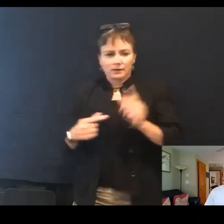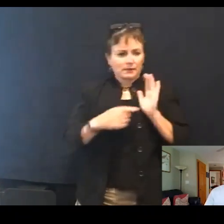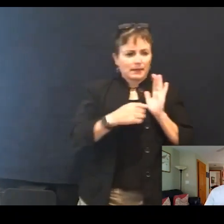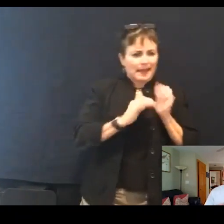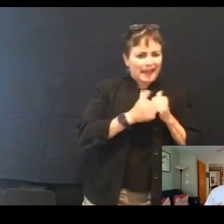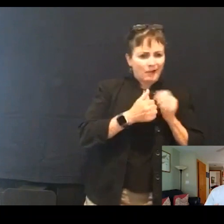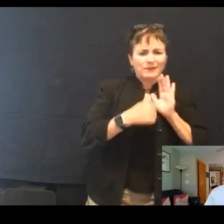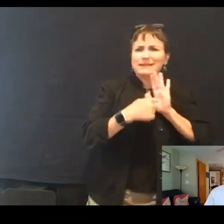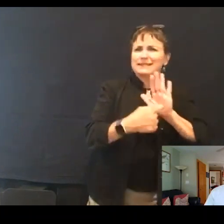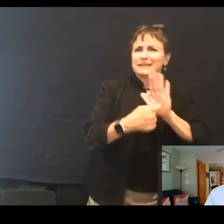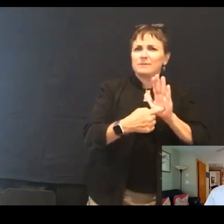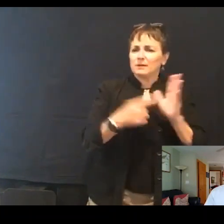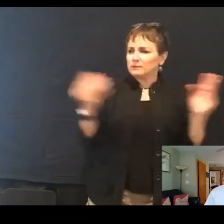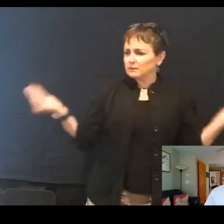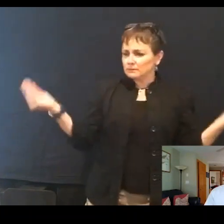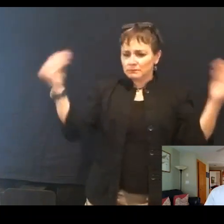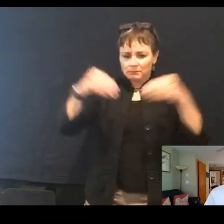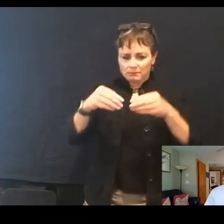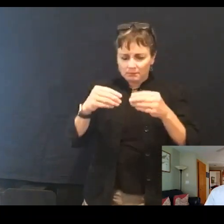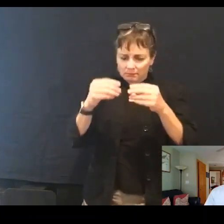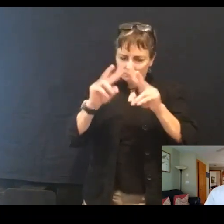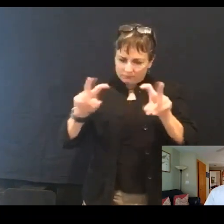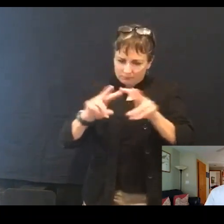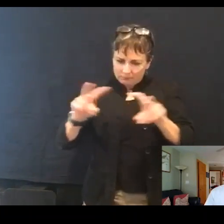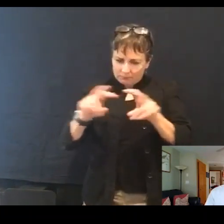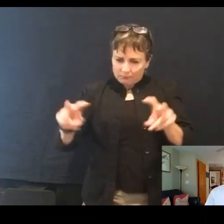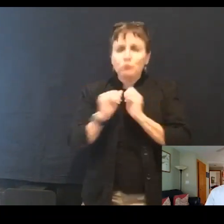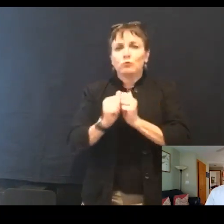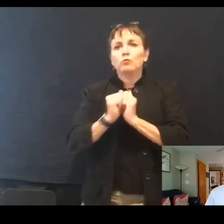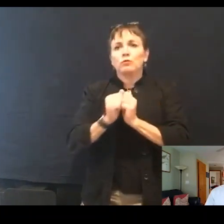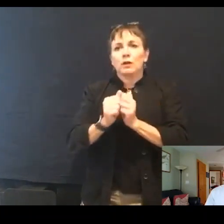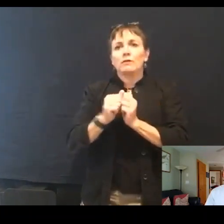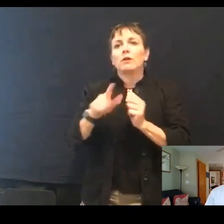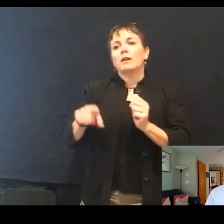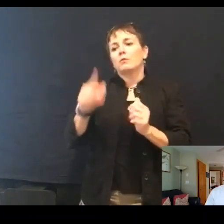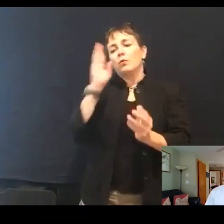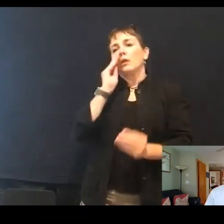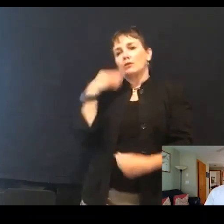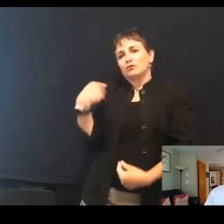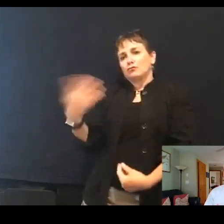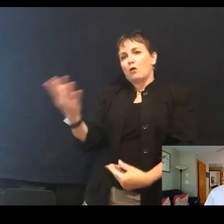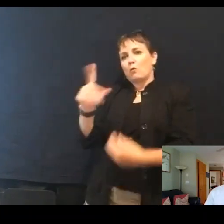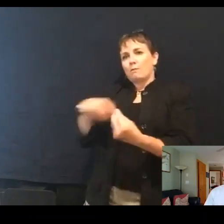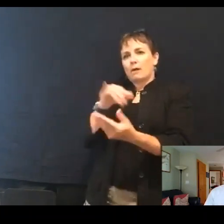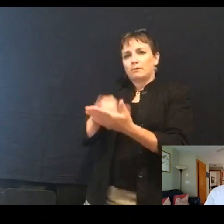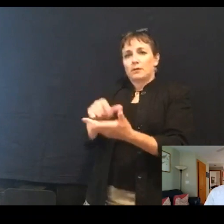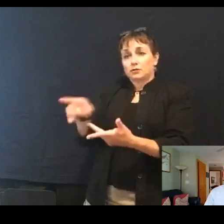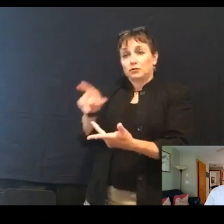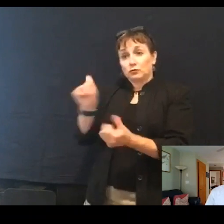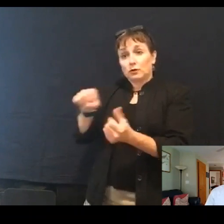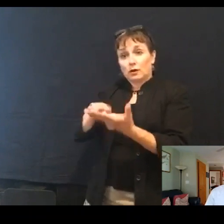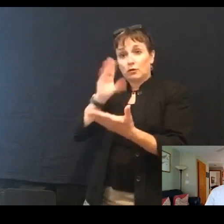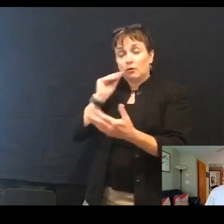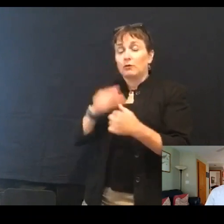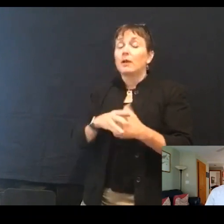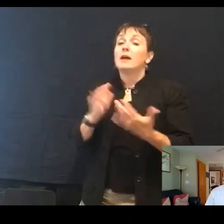to give you an informative outcome from your genetic test. That is the skill set genetic counselors have.